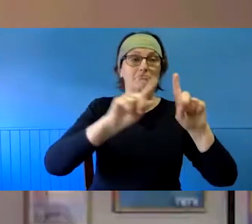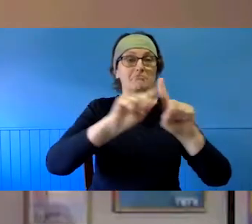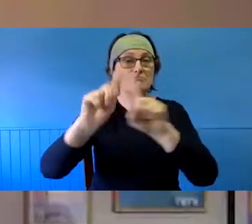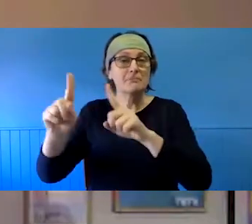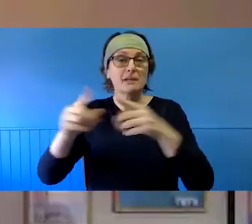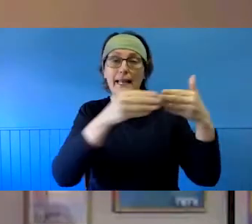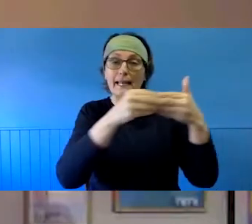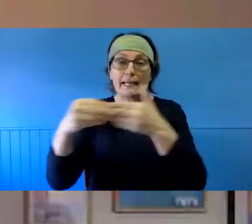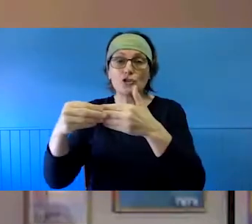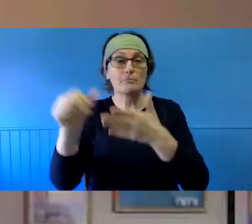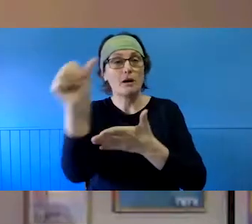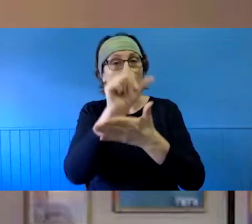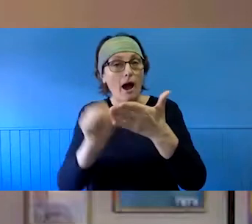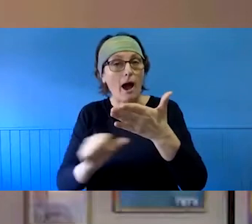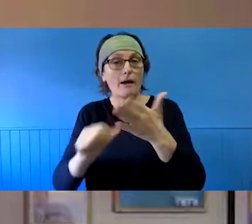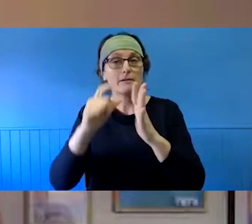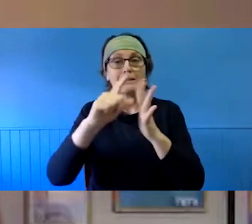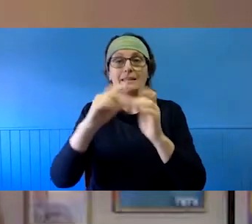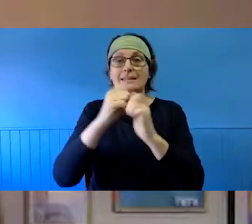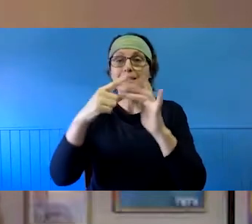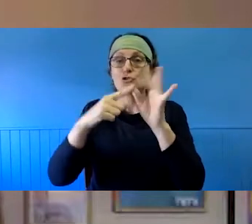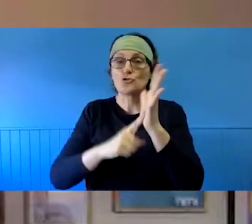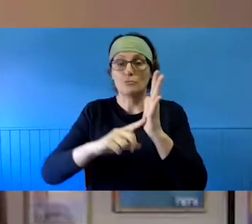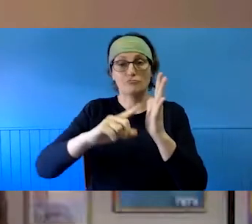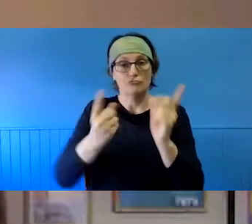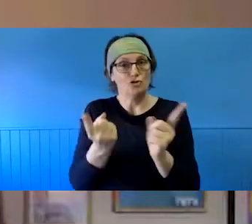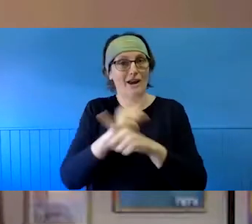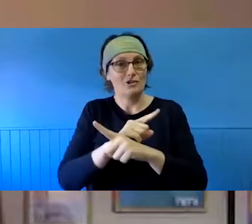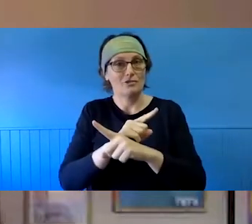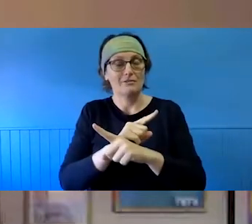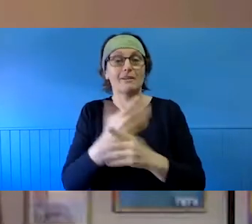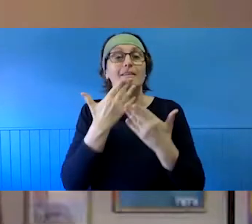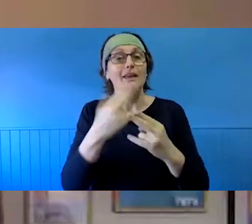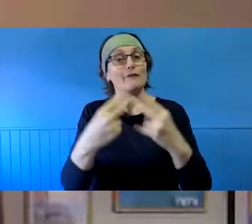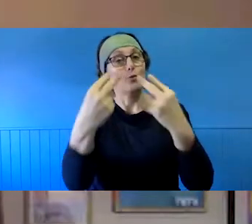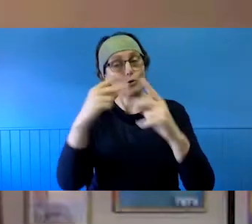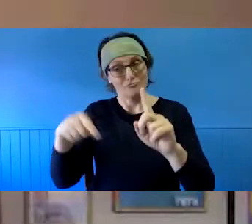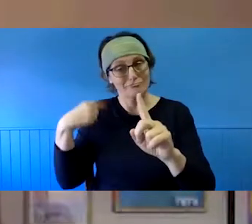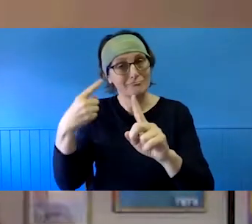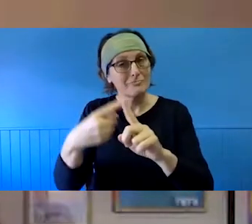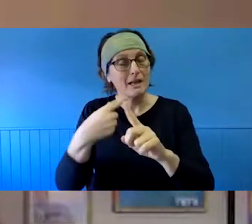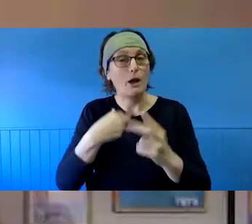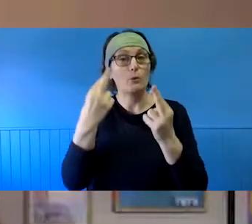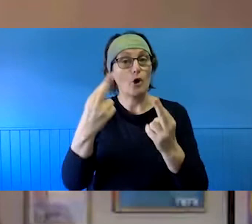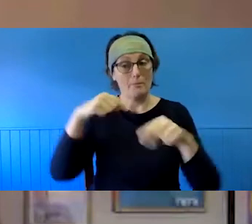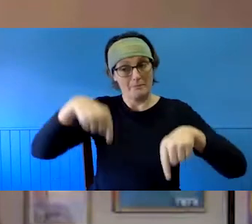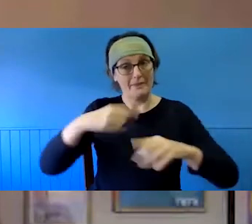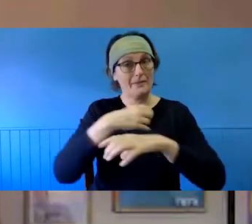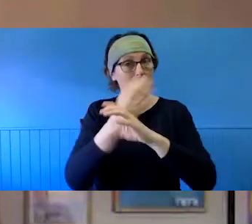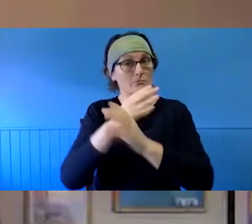digital adaption. Thank you for continuing to join us for these live webinars. We hope the recordings of these sessions are